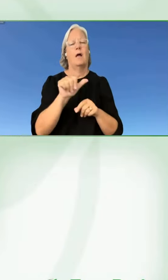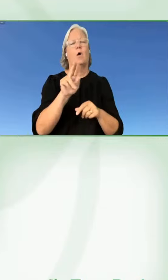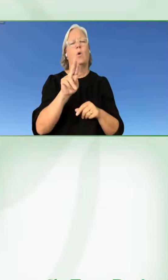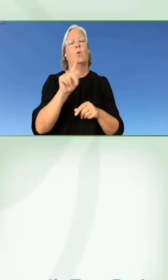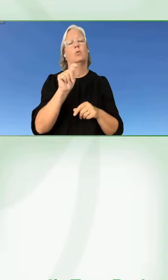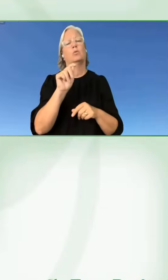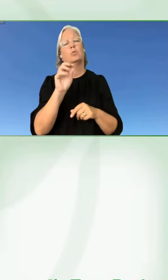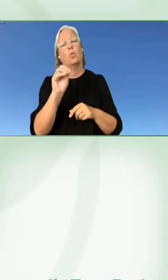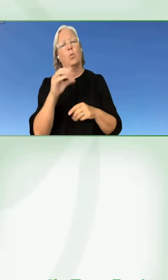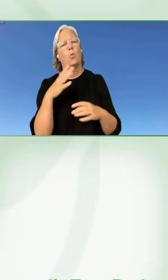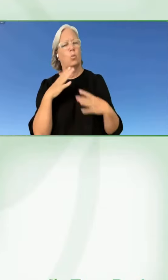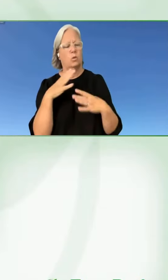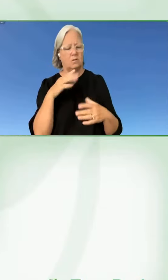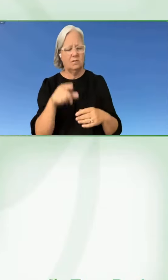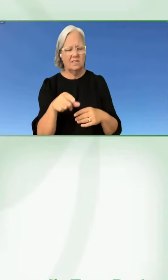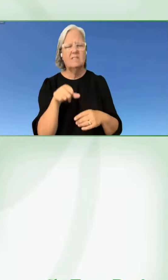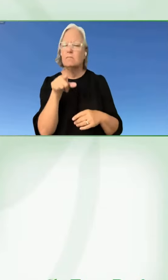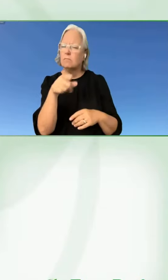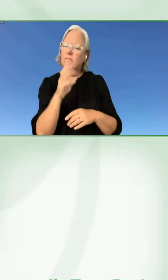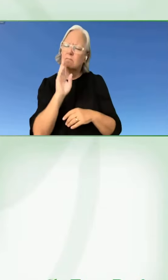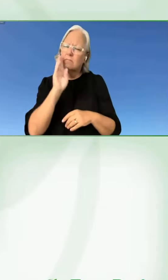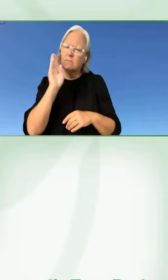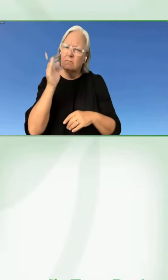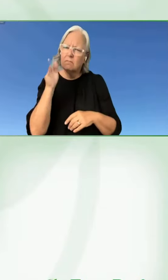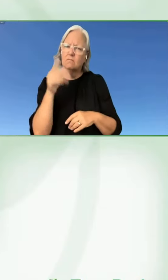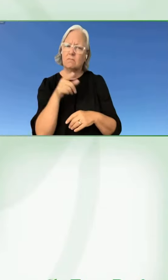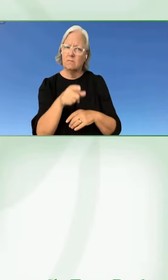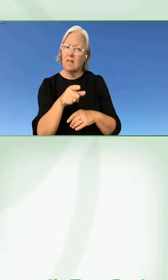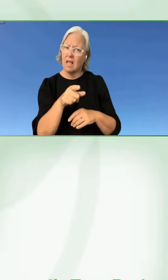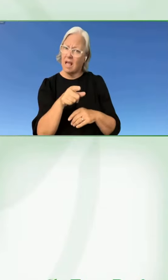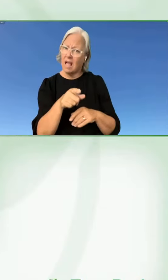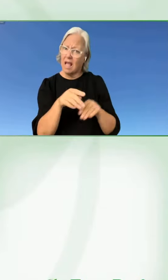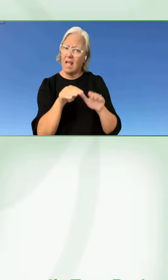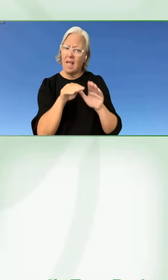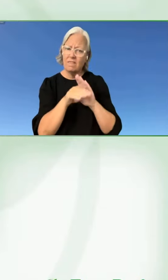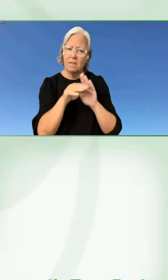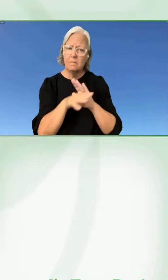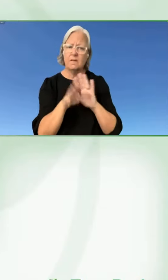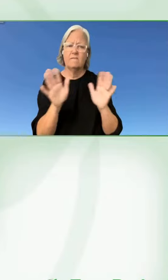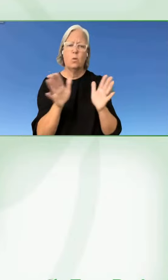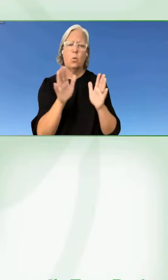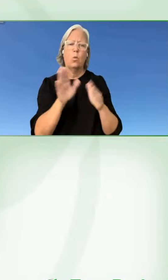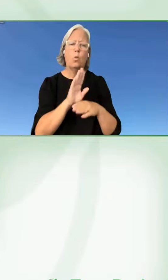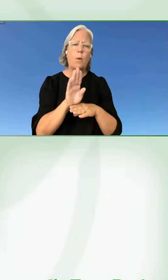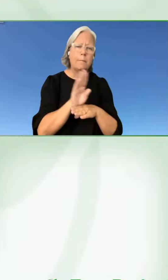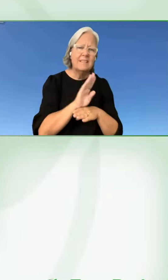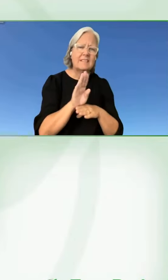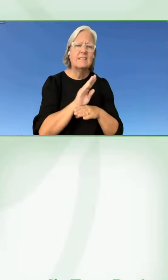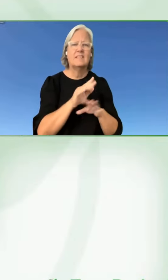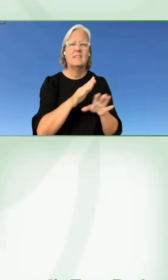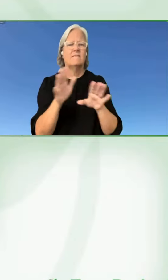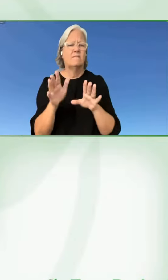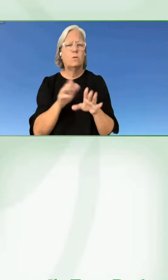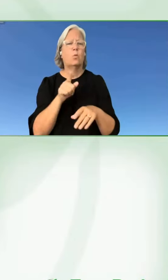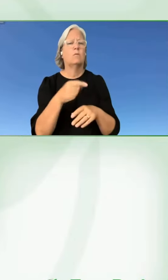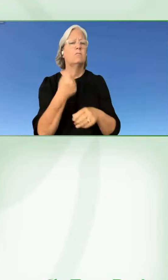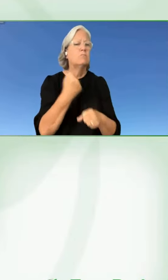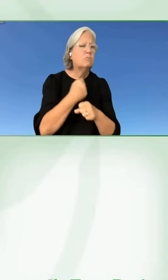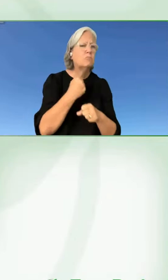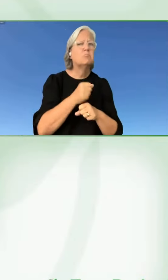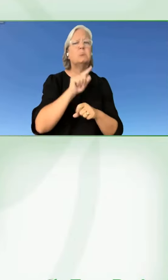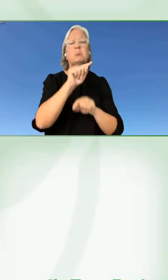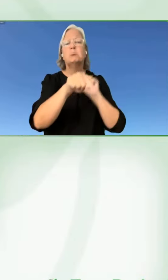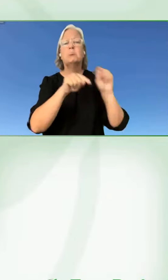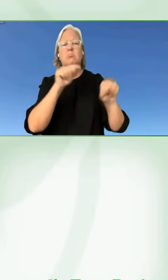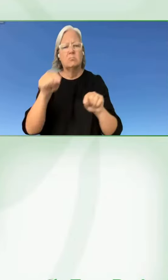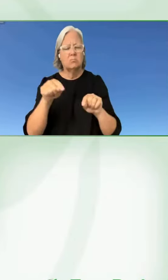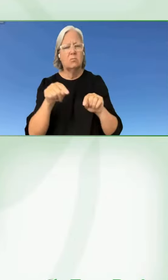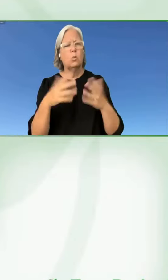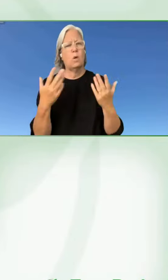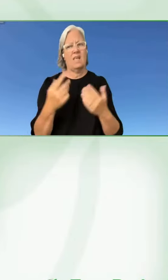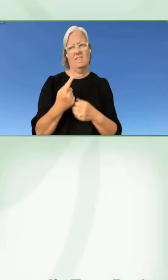PREP has an inbuilt versatile accessibility checker, it can convert your PDF, it can handle